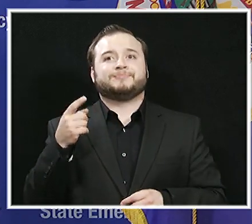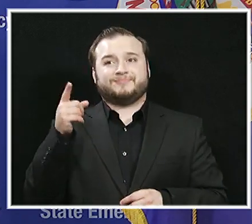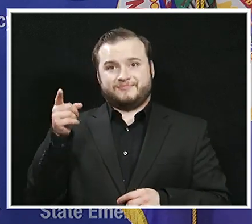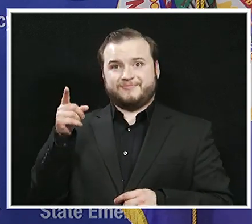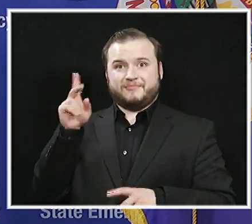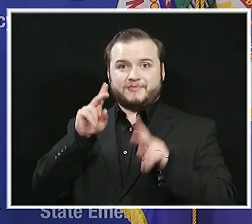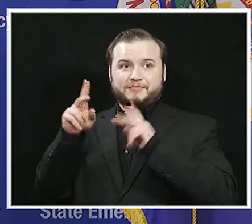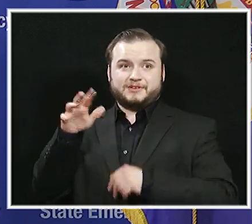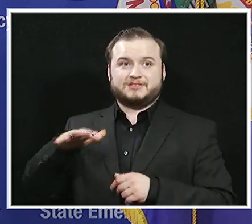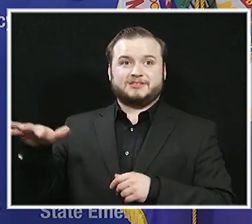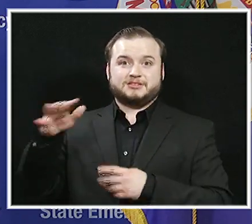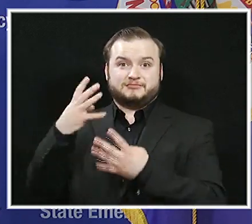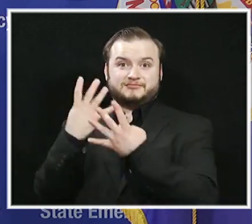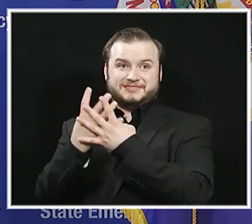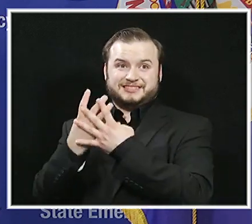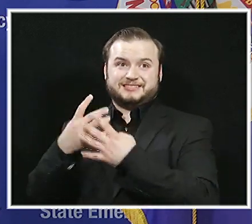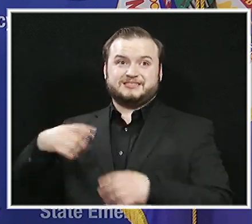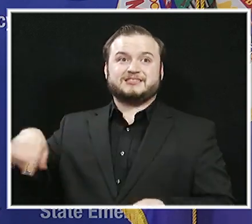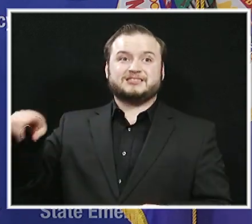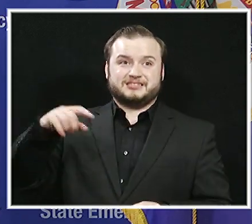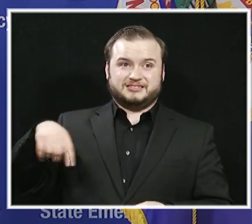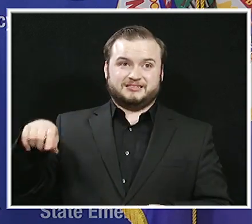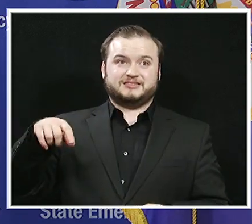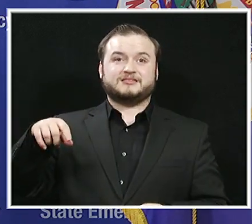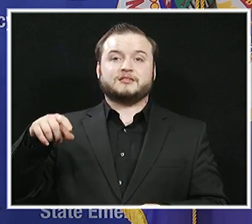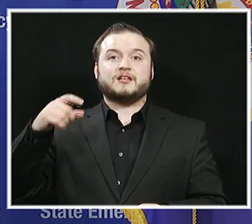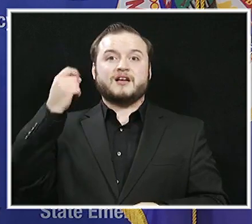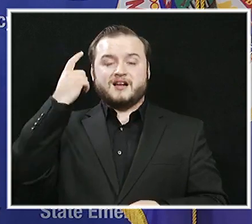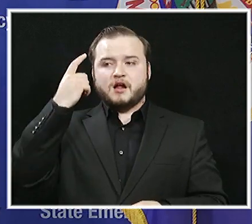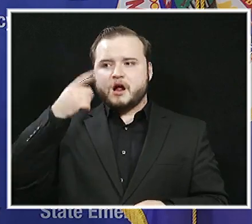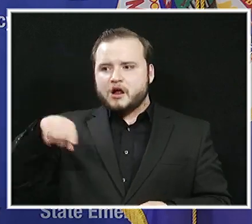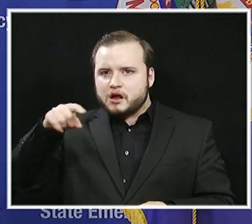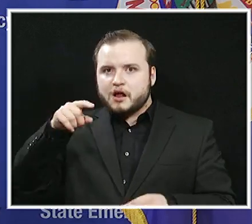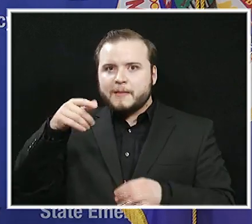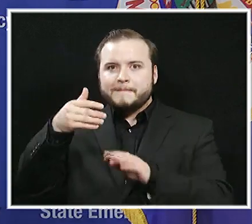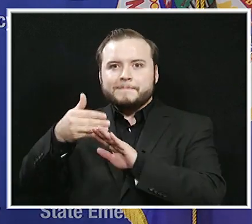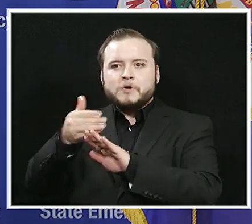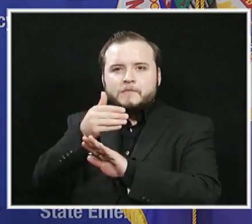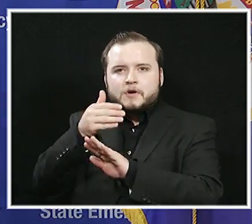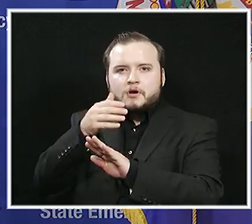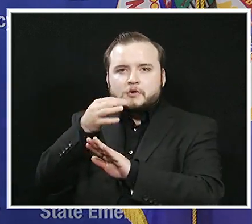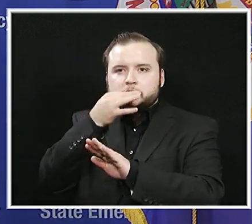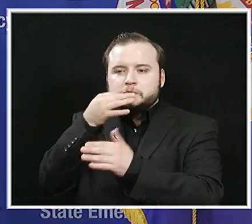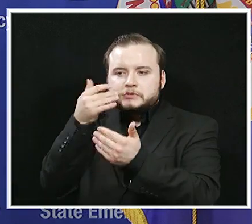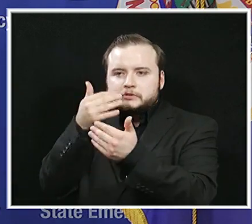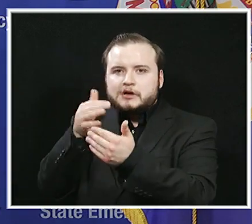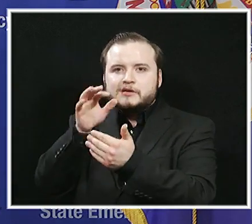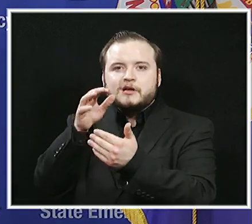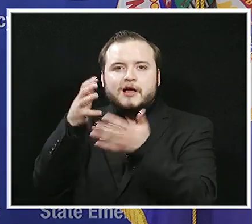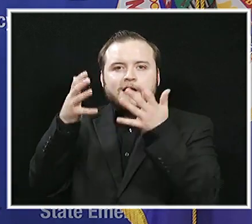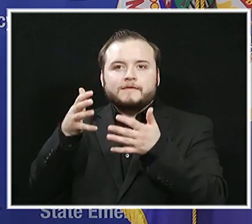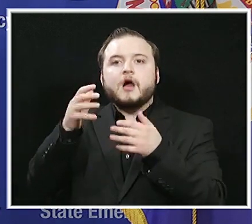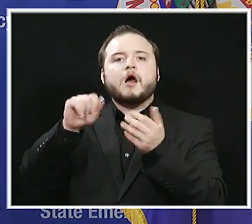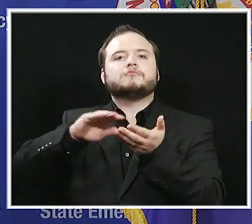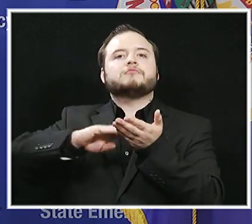tell Kevin that we'll get him that number, so it gets to where it's at. And we have attempted to try and those folks that were within 90 days of their release